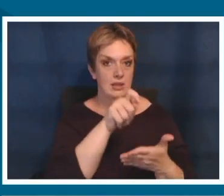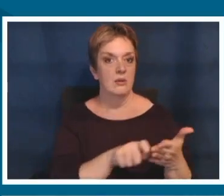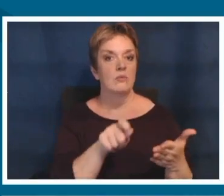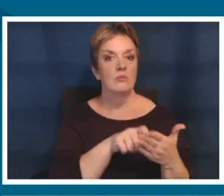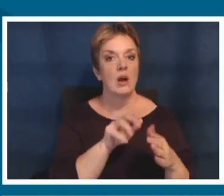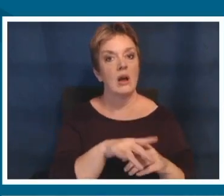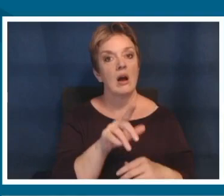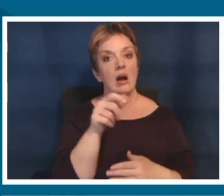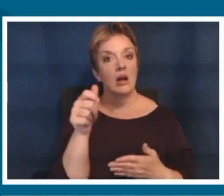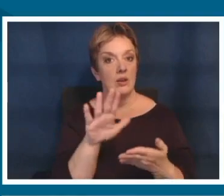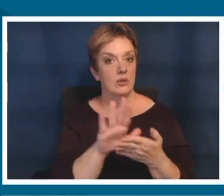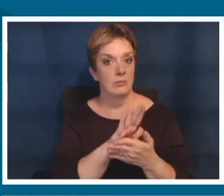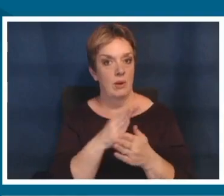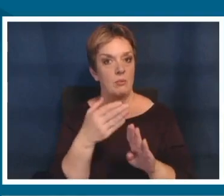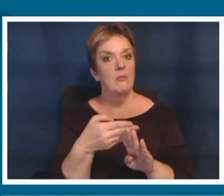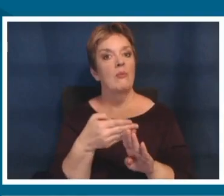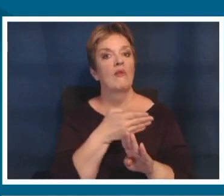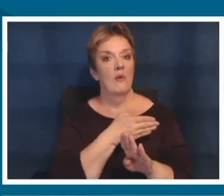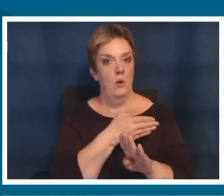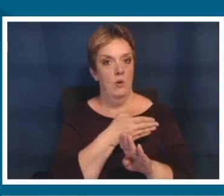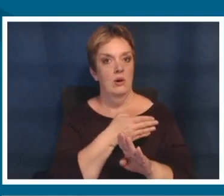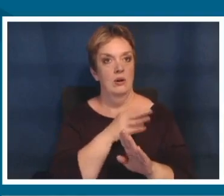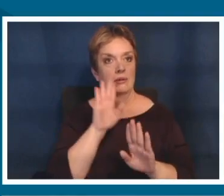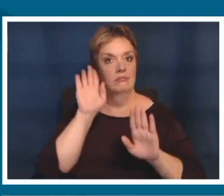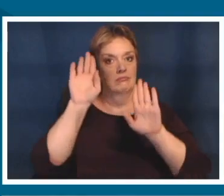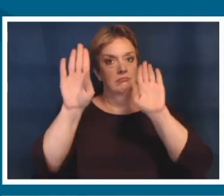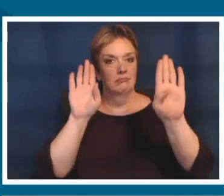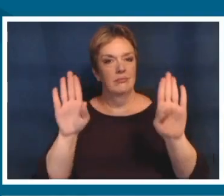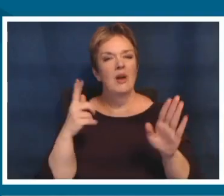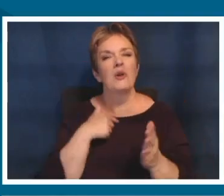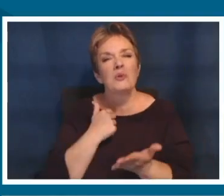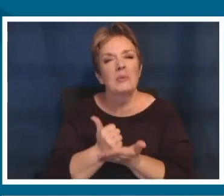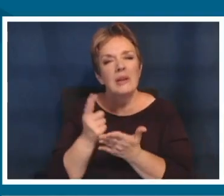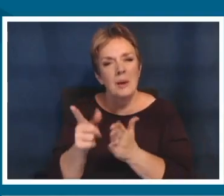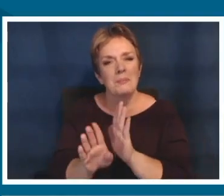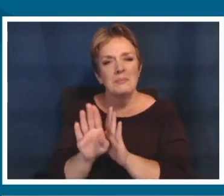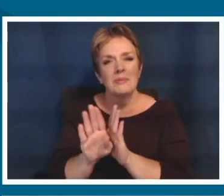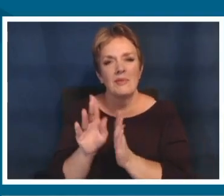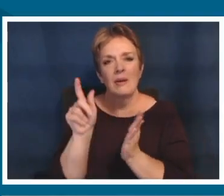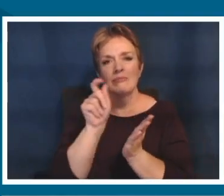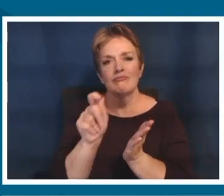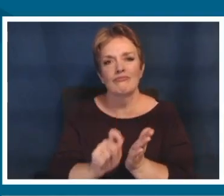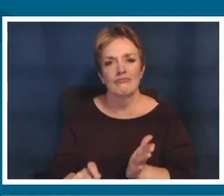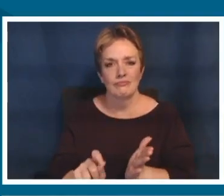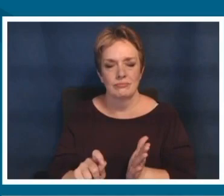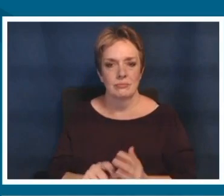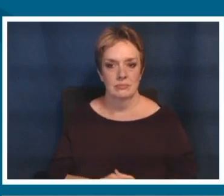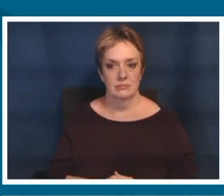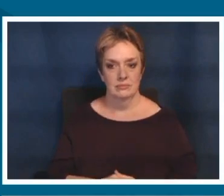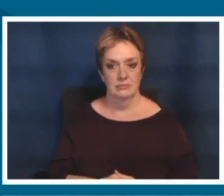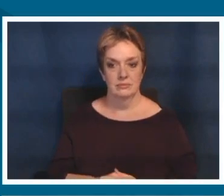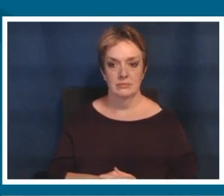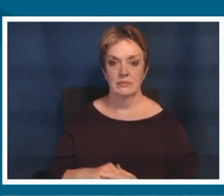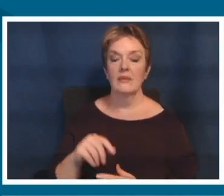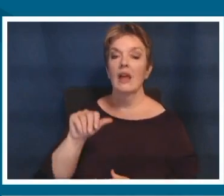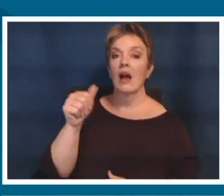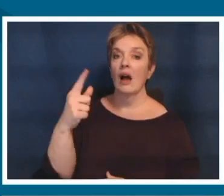were kind of helping them come up with what what those were um they wanted to know if they were